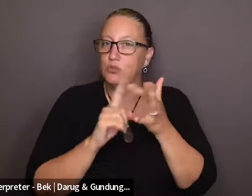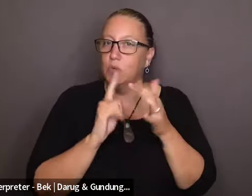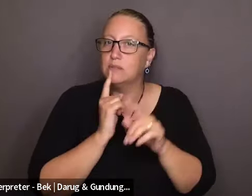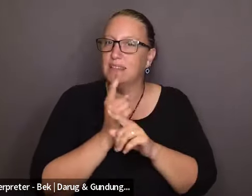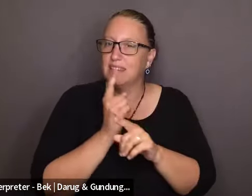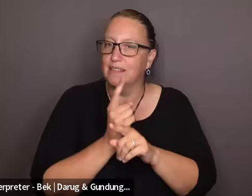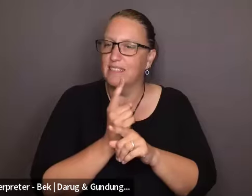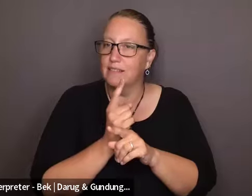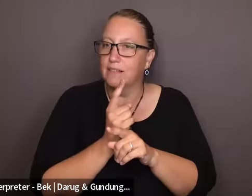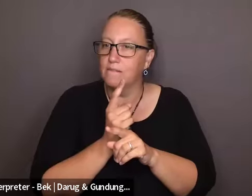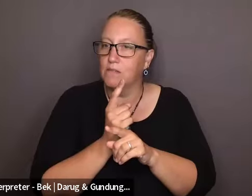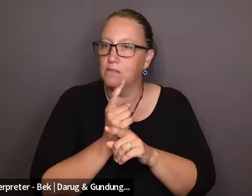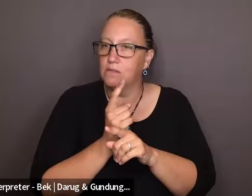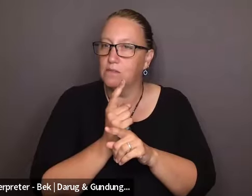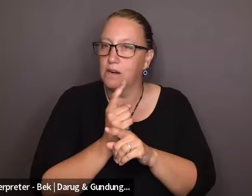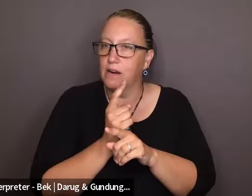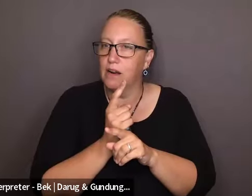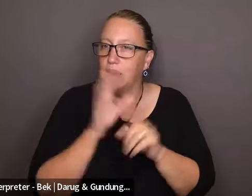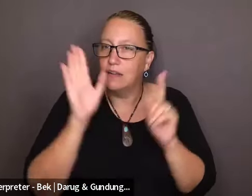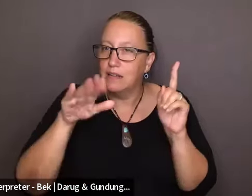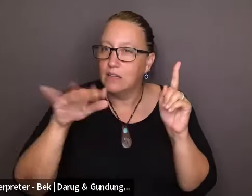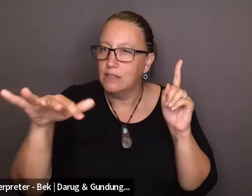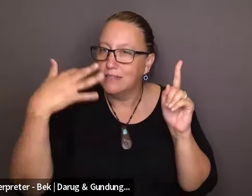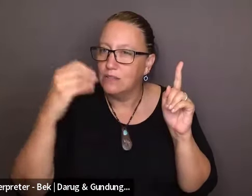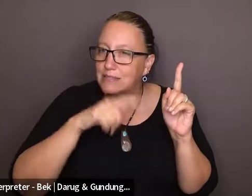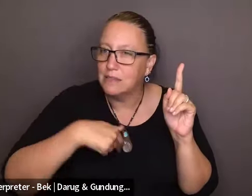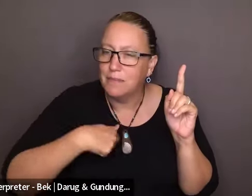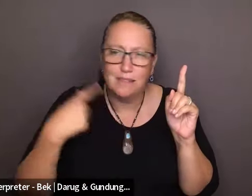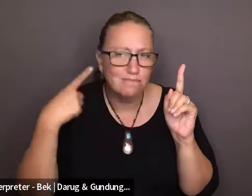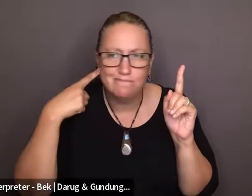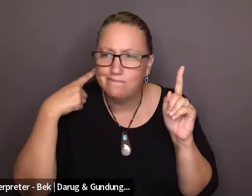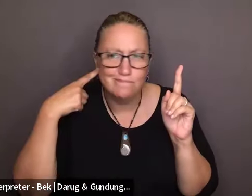safe and inclusive space for everyone. In addition to